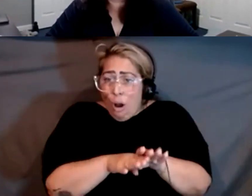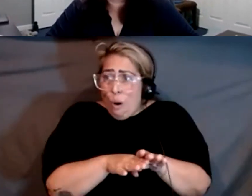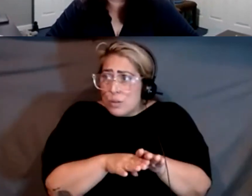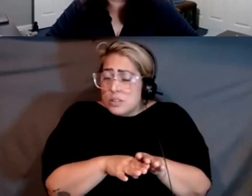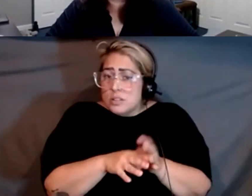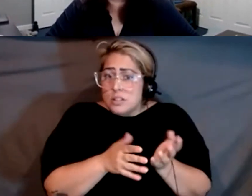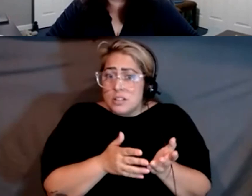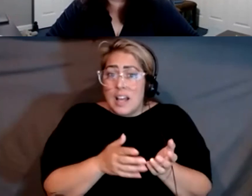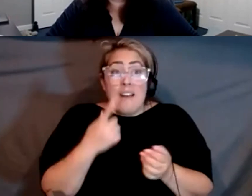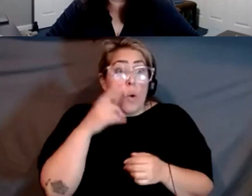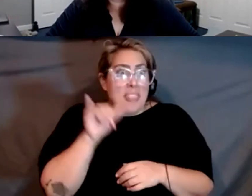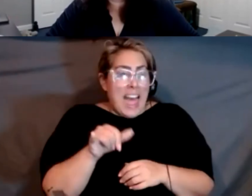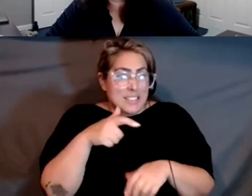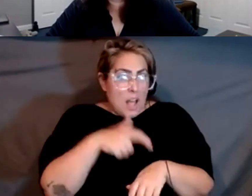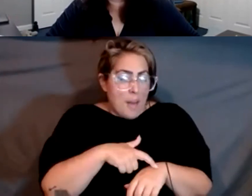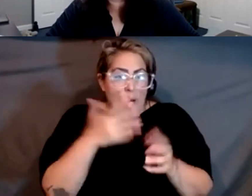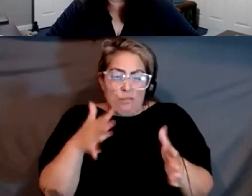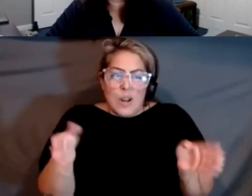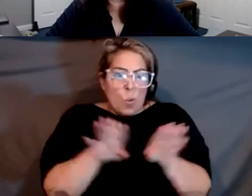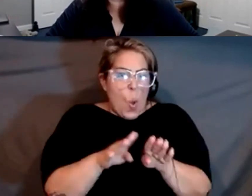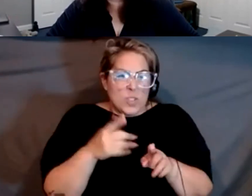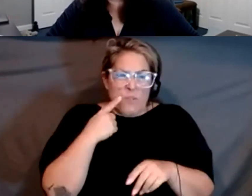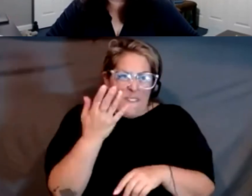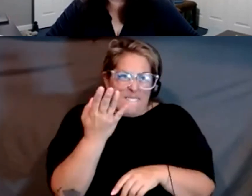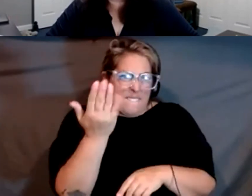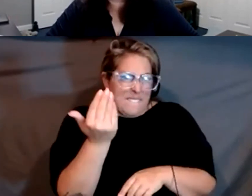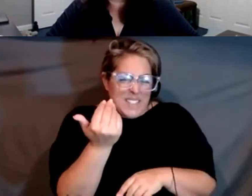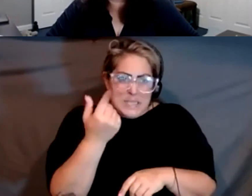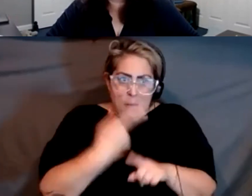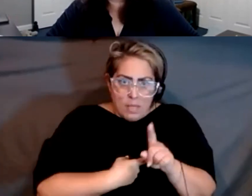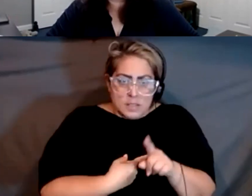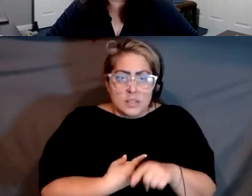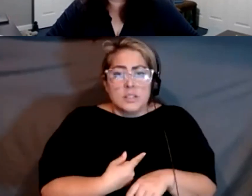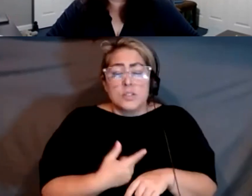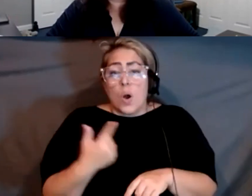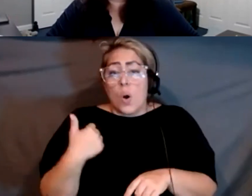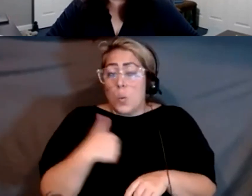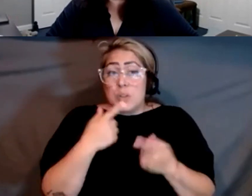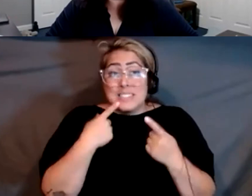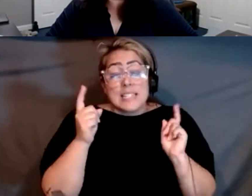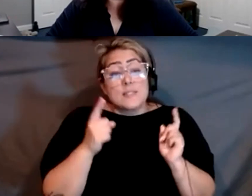at that point for something like 15 months. And it was sort of successful. Maybe not as successful as other states. Because New York State